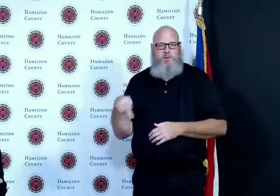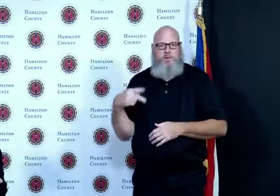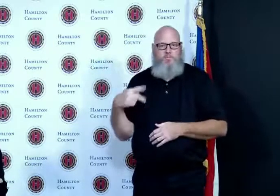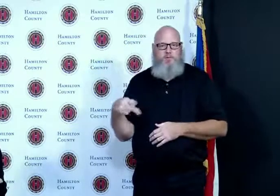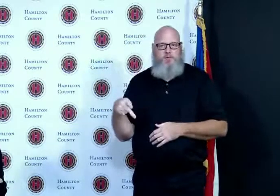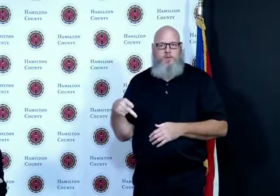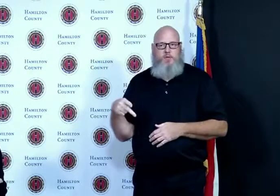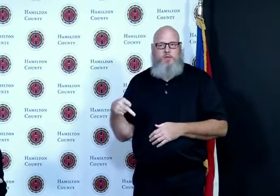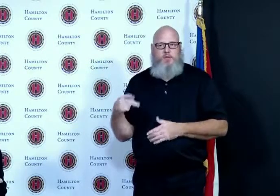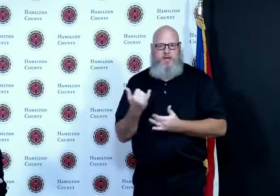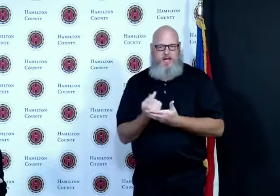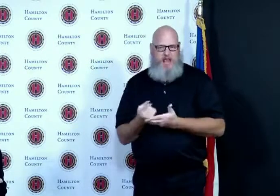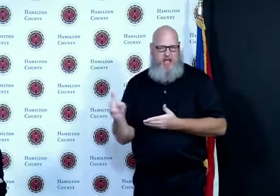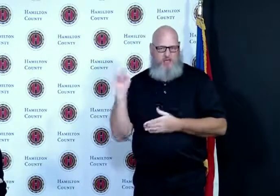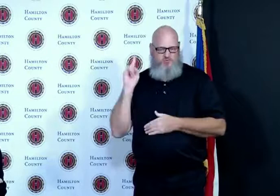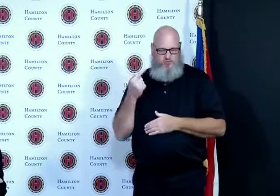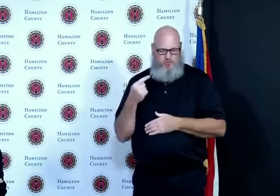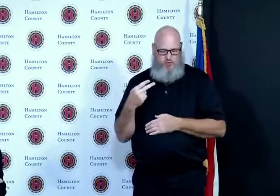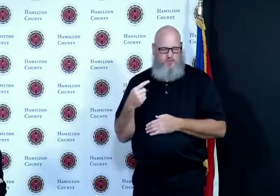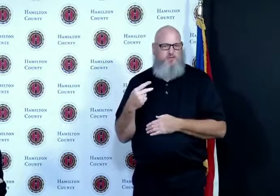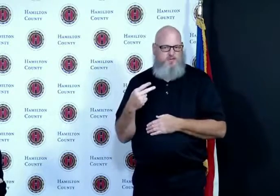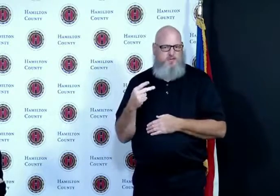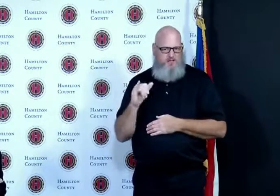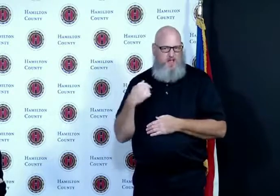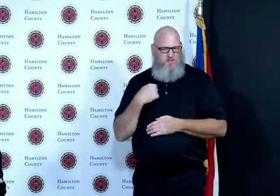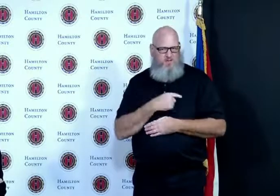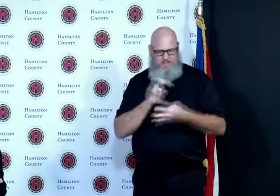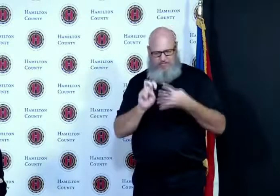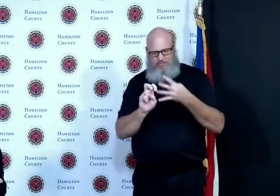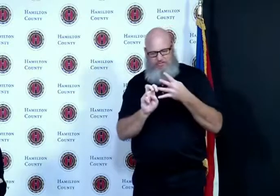and I've said this a number of times it means whatever the Governor says it means it's his